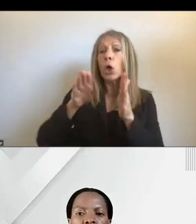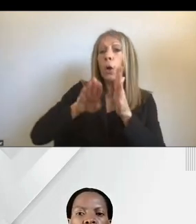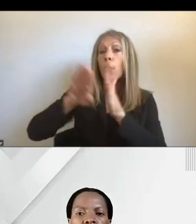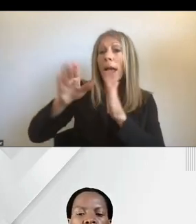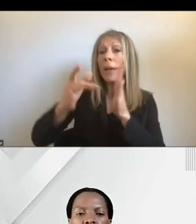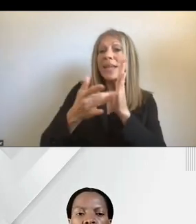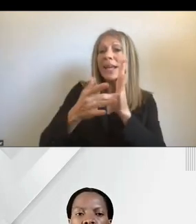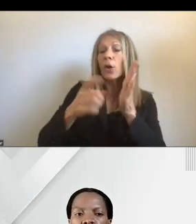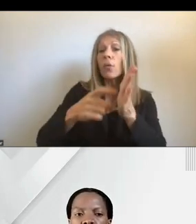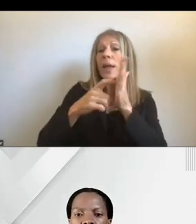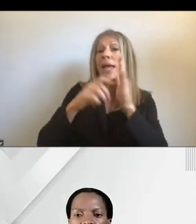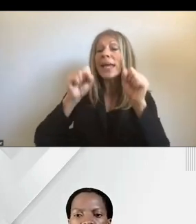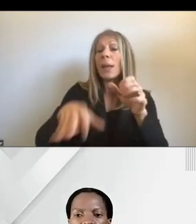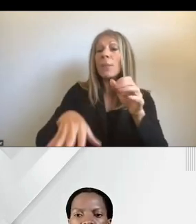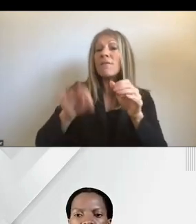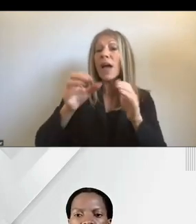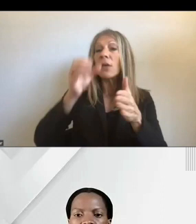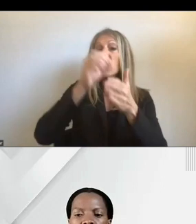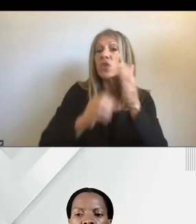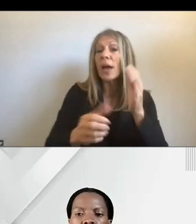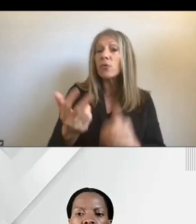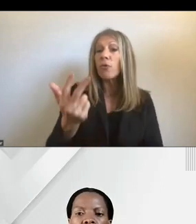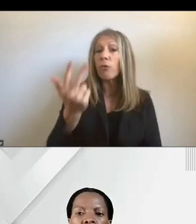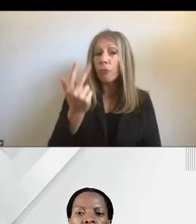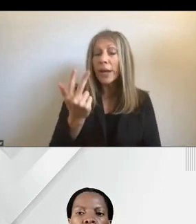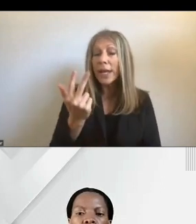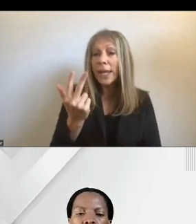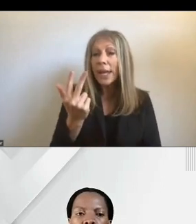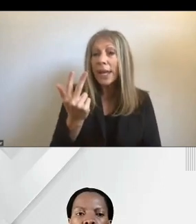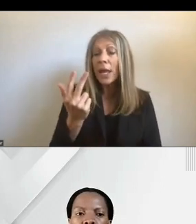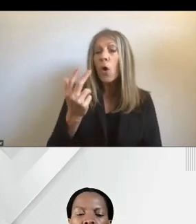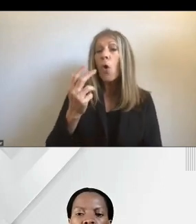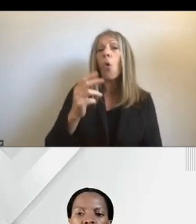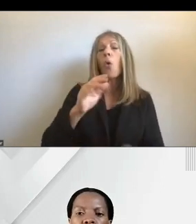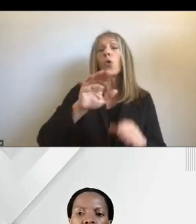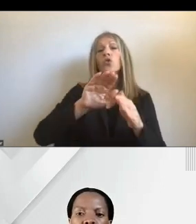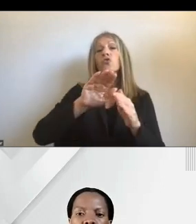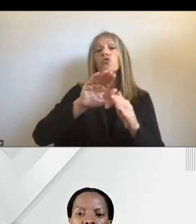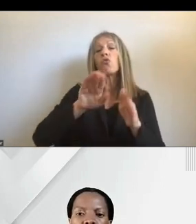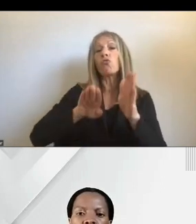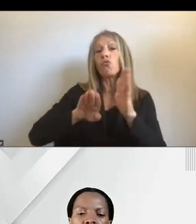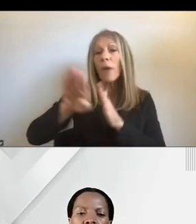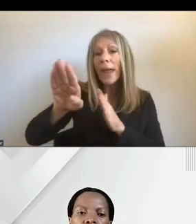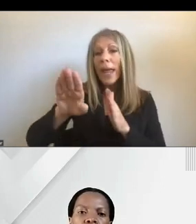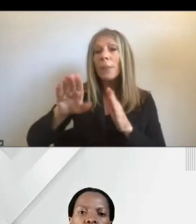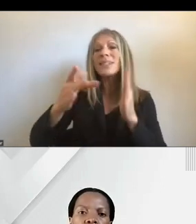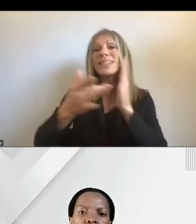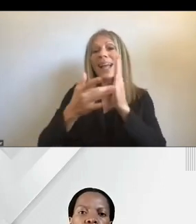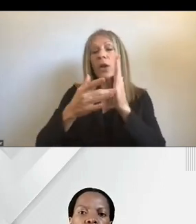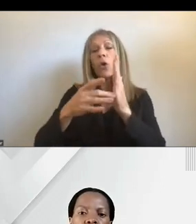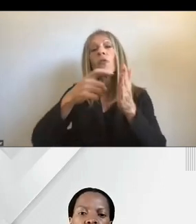requirements can be found in chapter 3, whereas ramp technical requirements are in chapter 4.